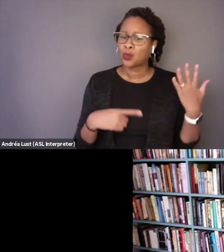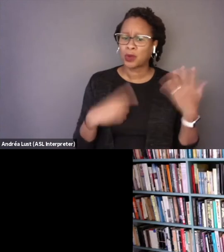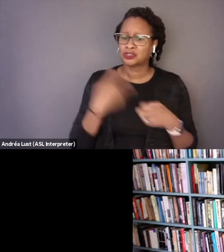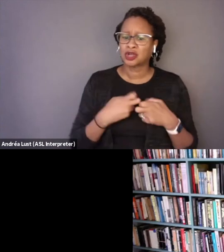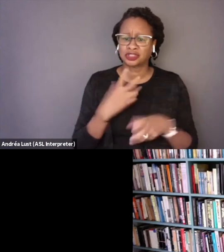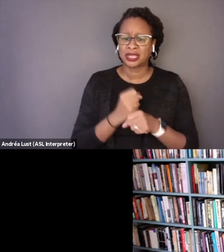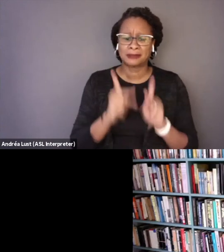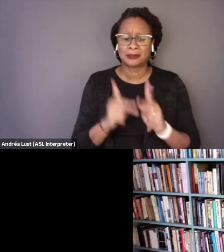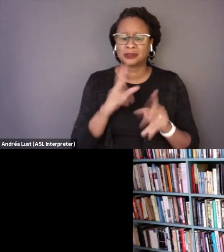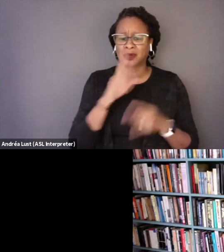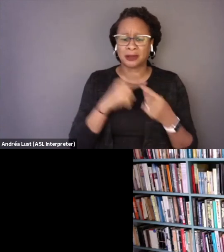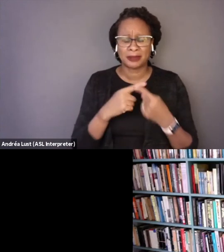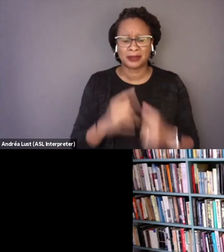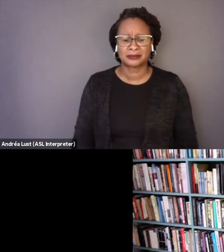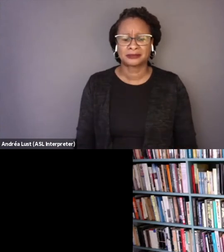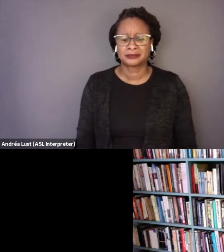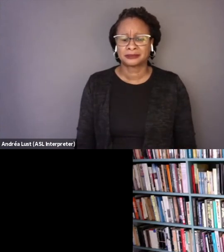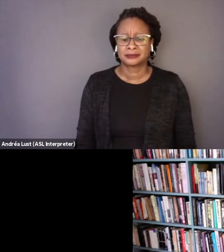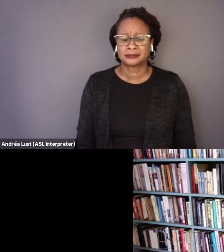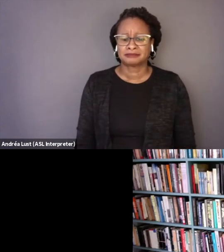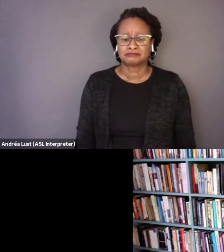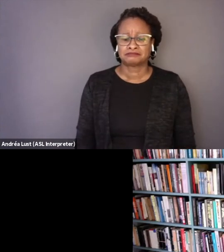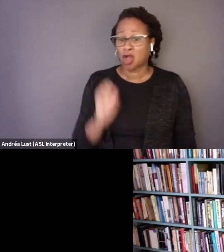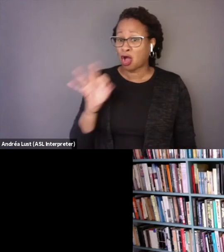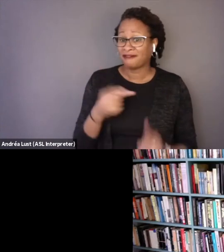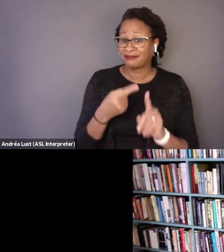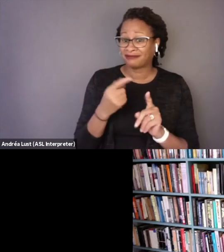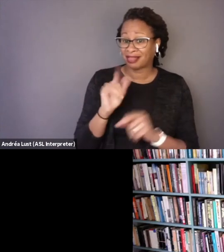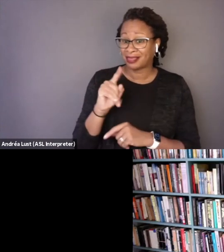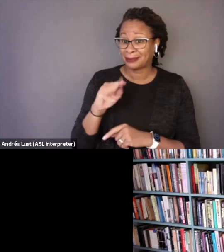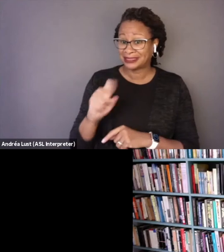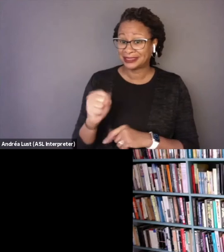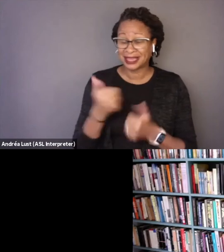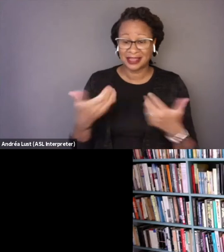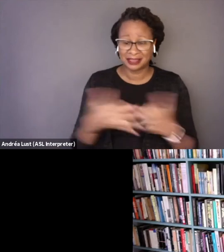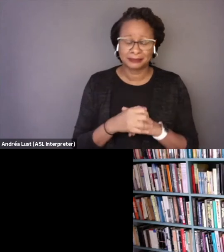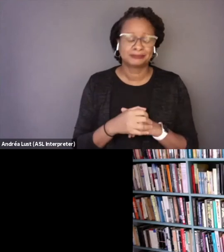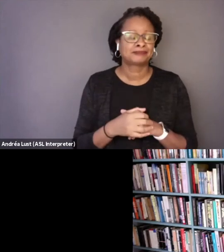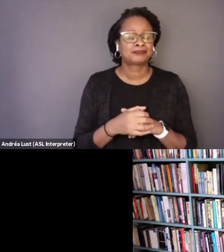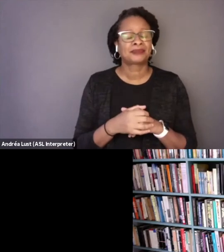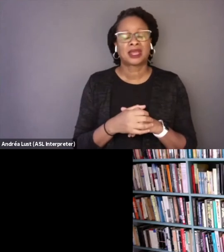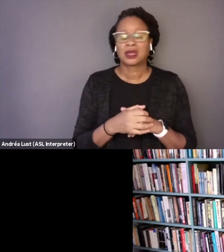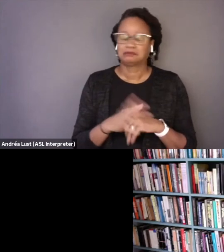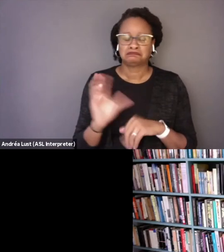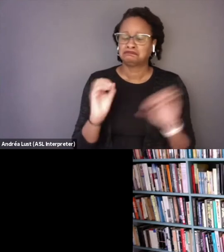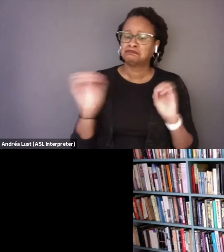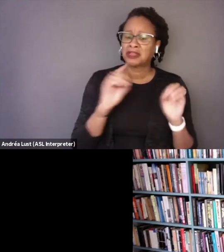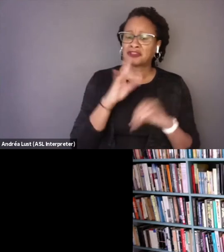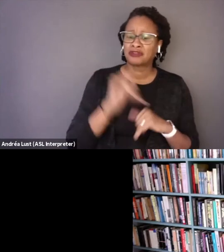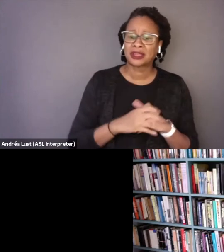Oh yeah. Well, there was nothing that was off limits. I think there were those people who had ended up having negative experiences